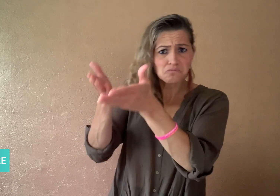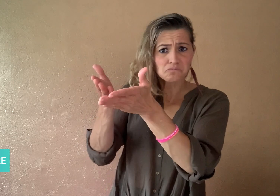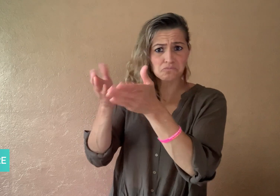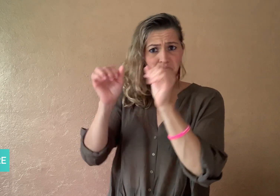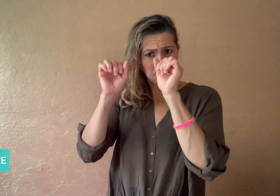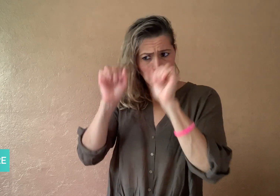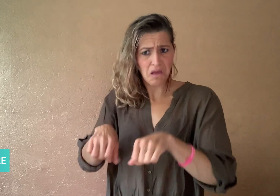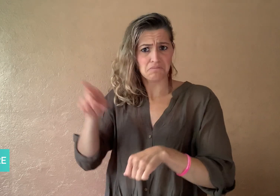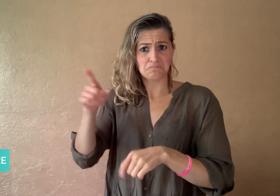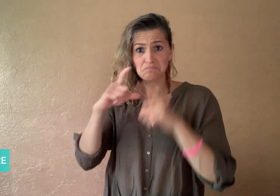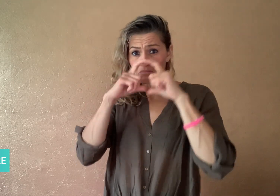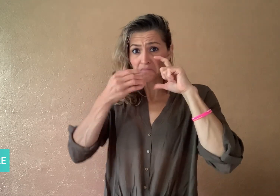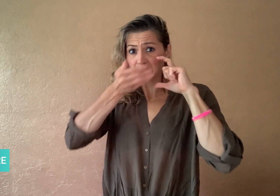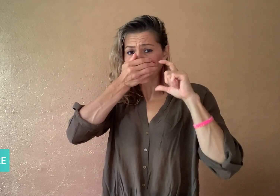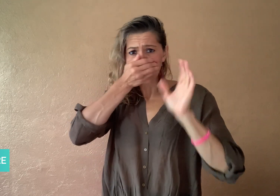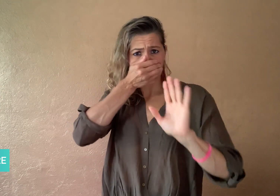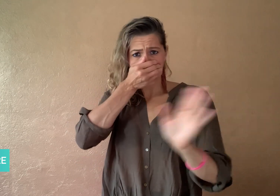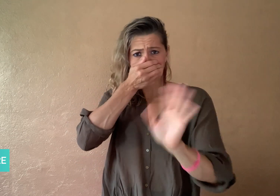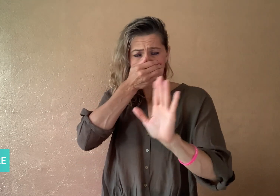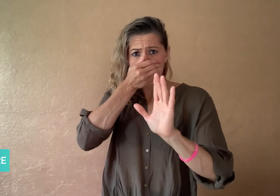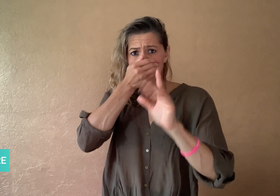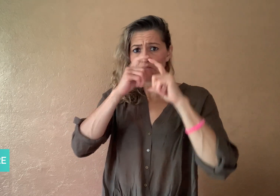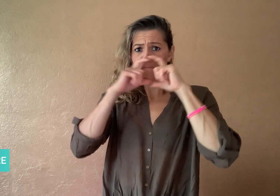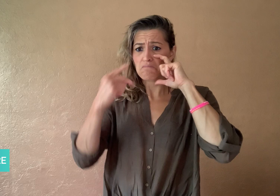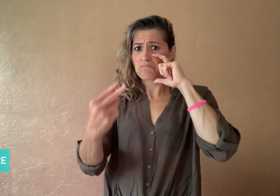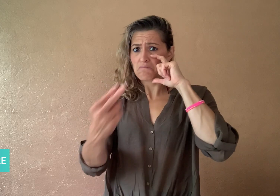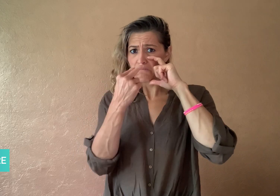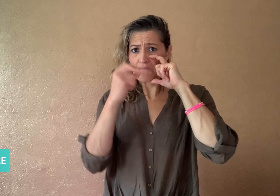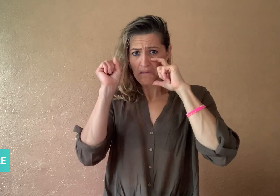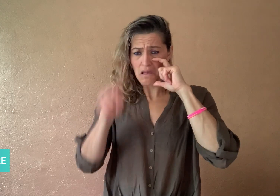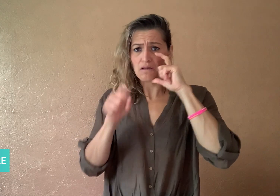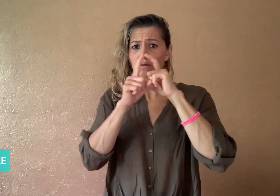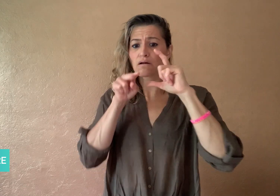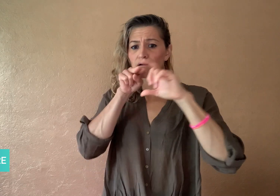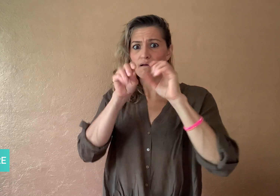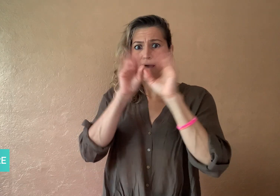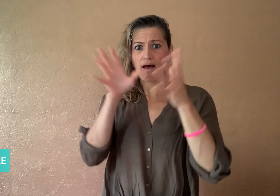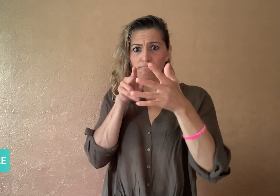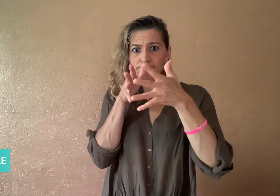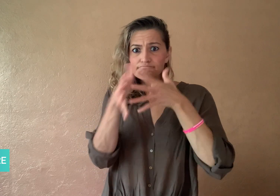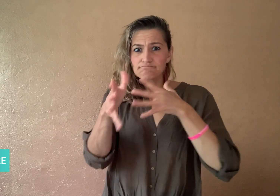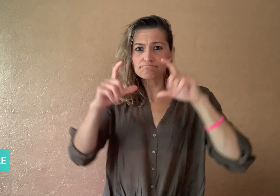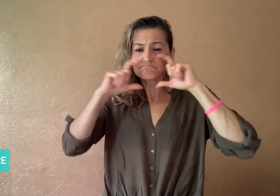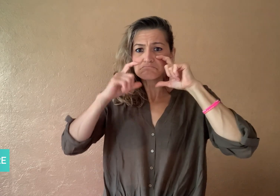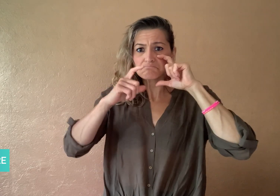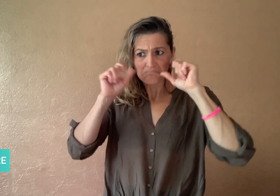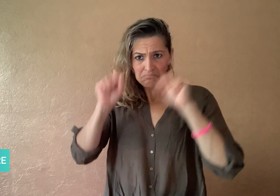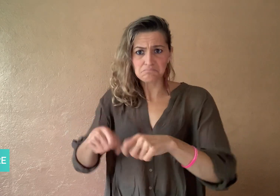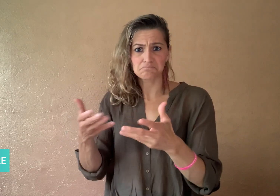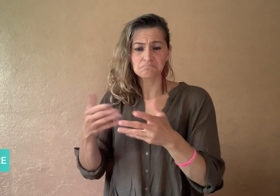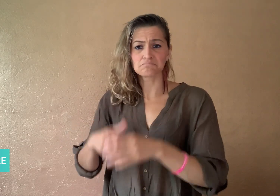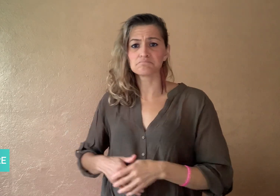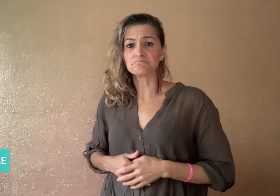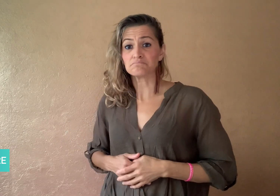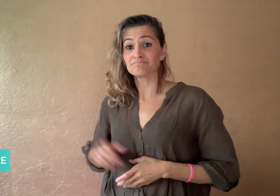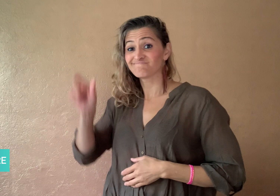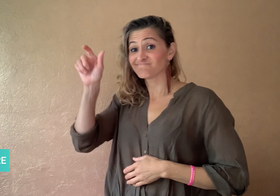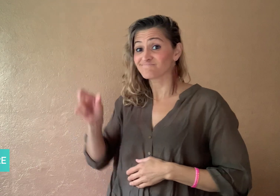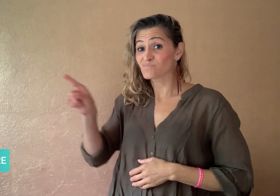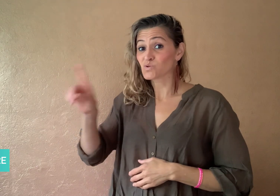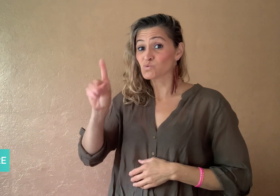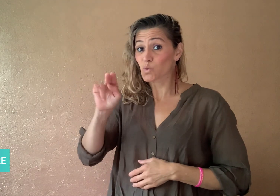Danny agreed that there are a variety of methods to use